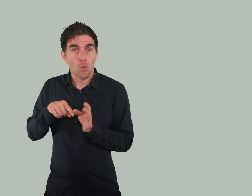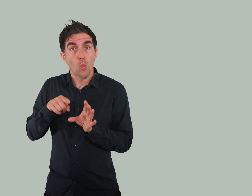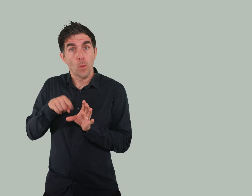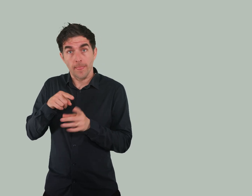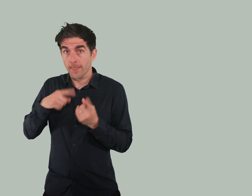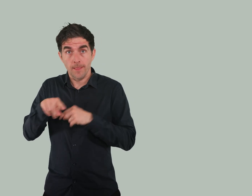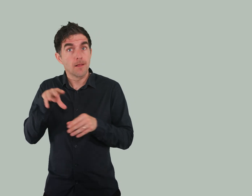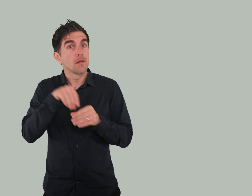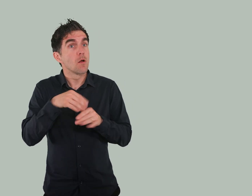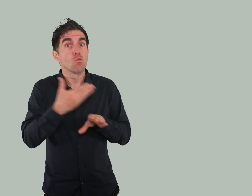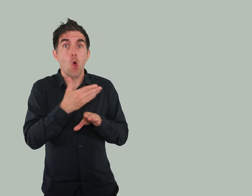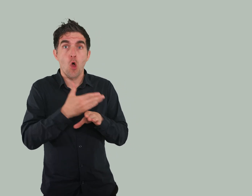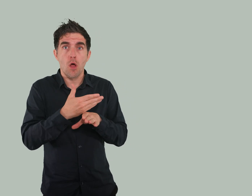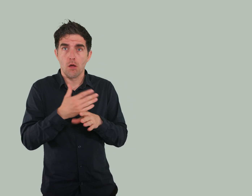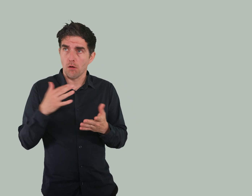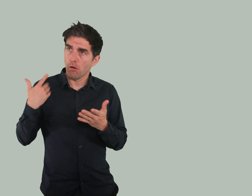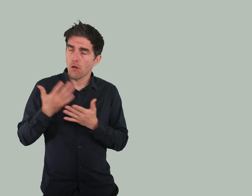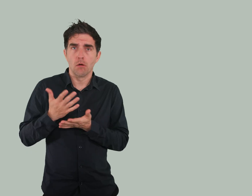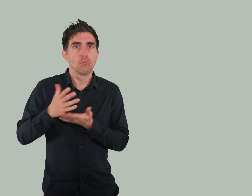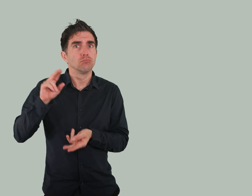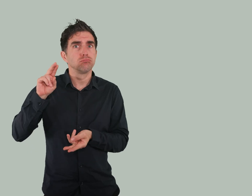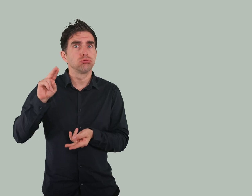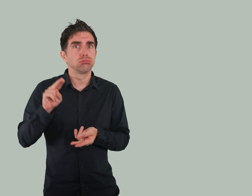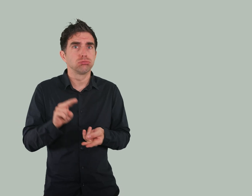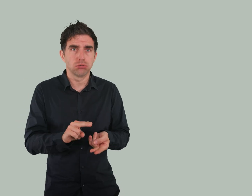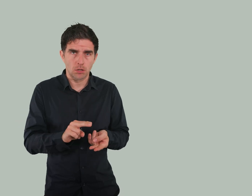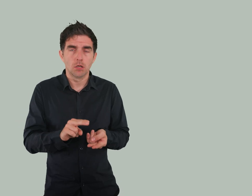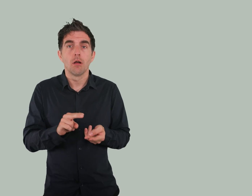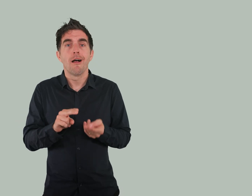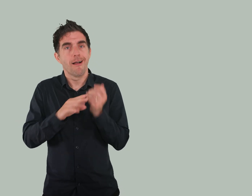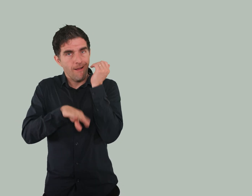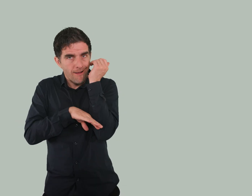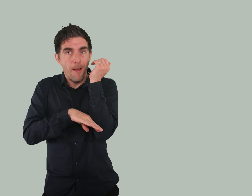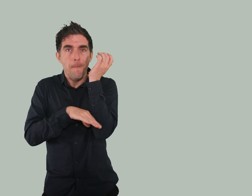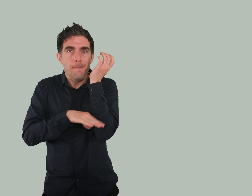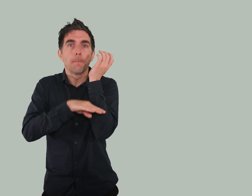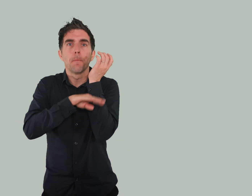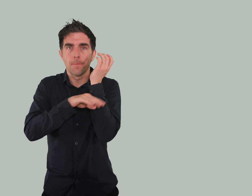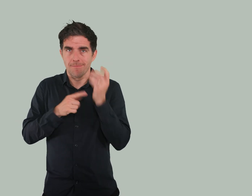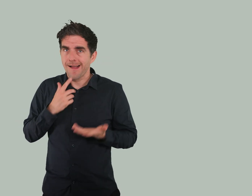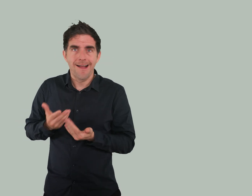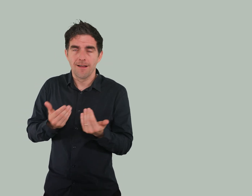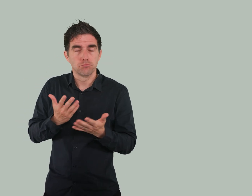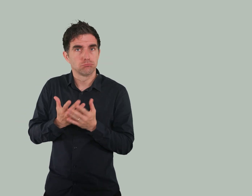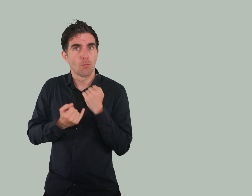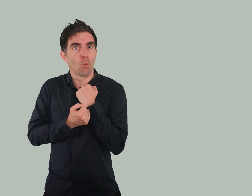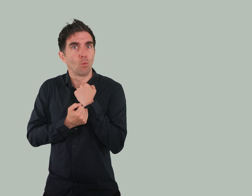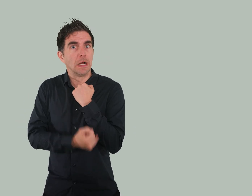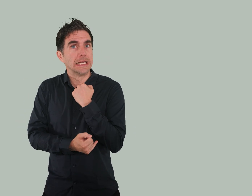Youth employment has fallen. Entry-level sectors have weakened.